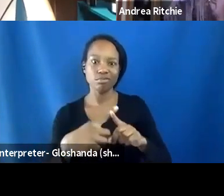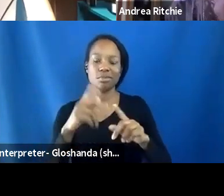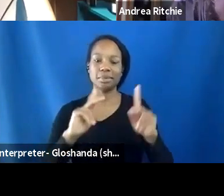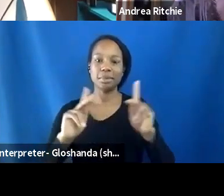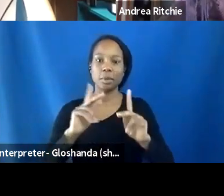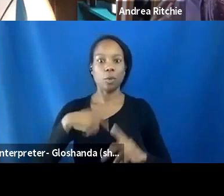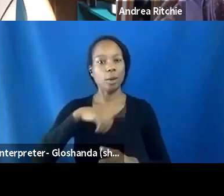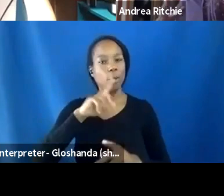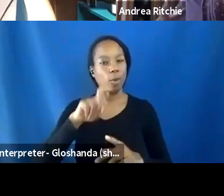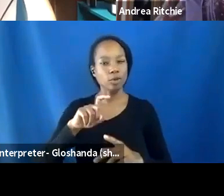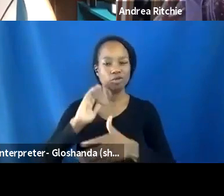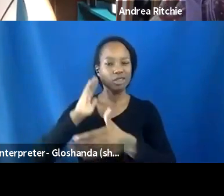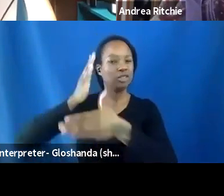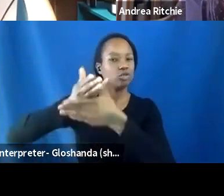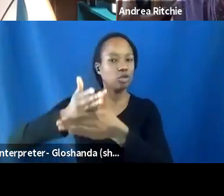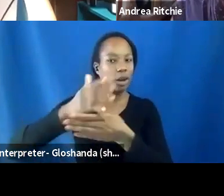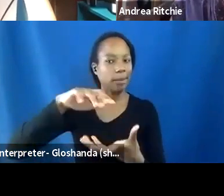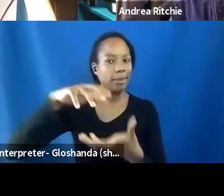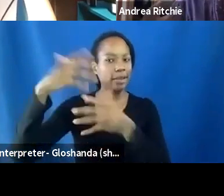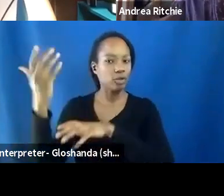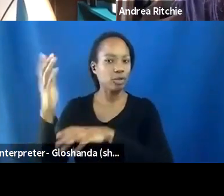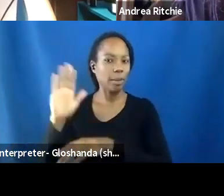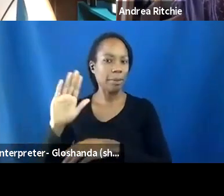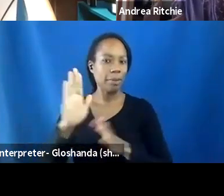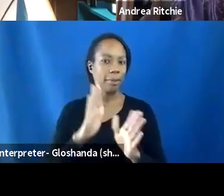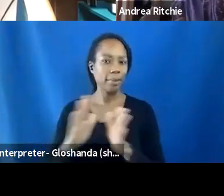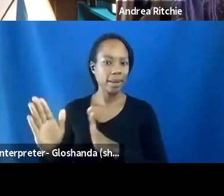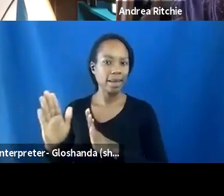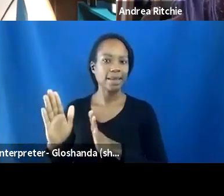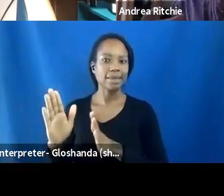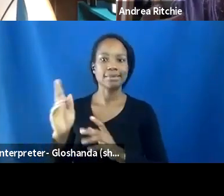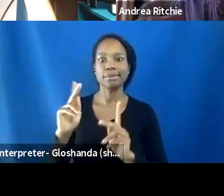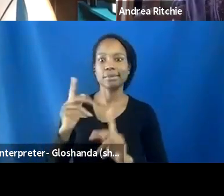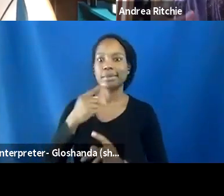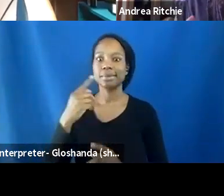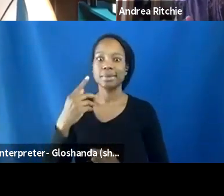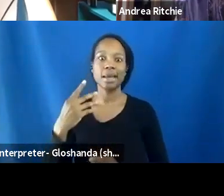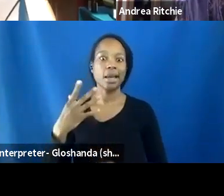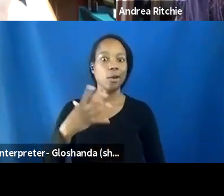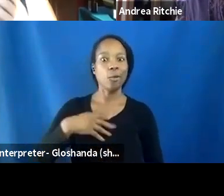but we want to create possibilities for people who are medical providers